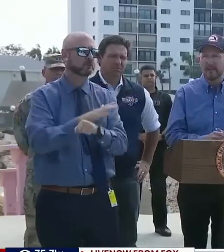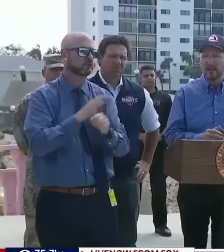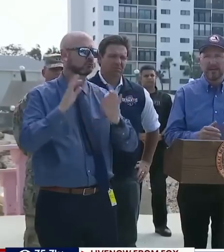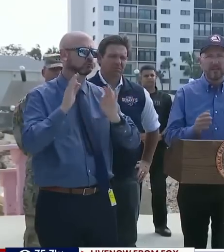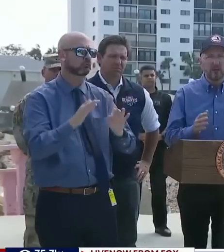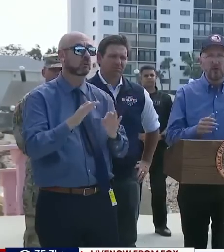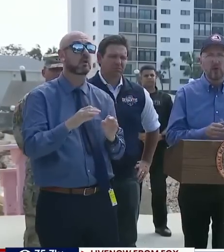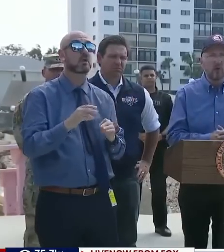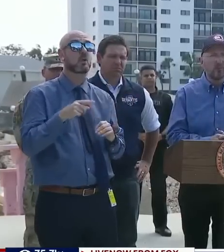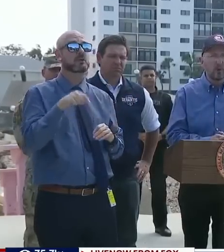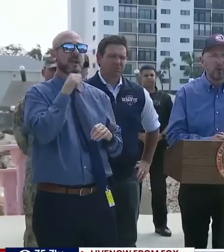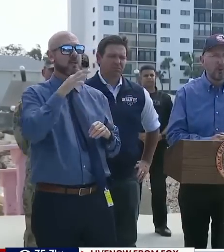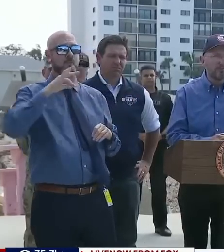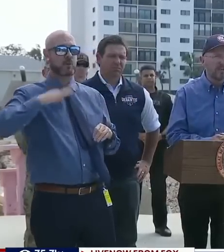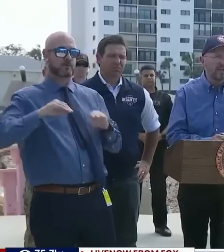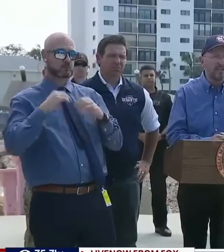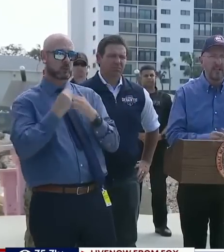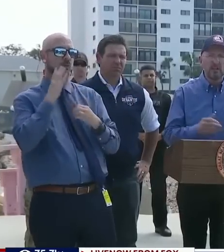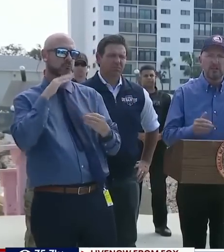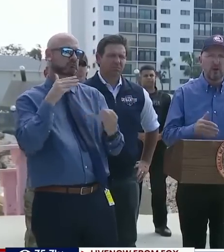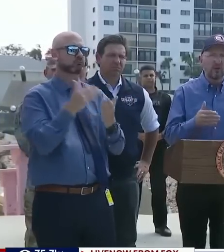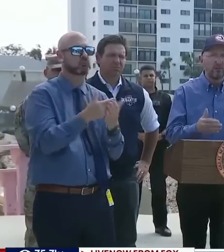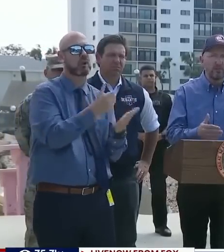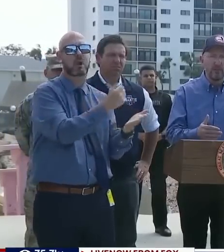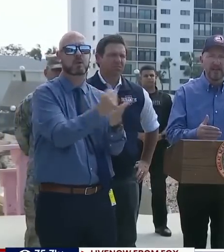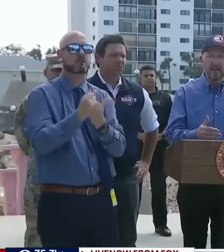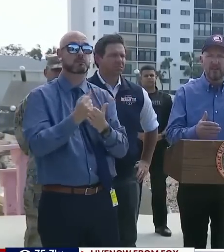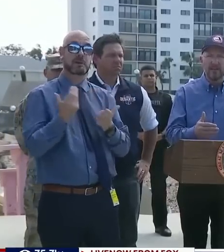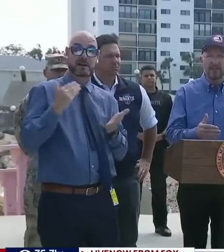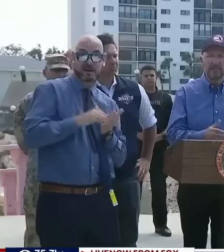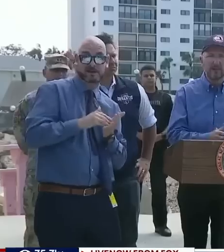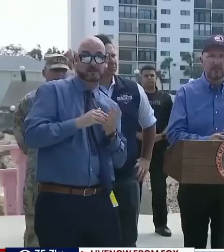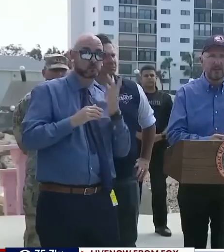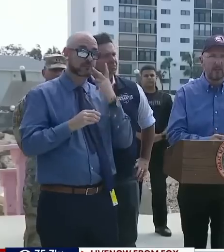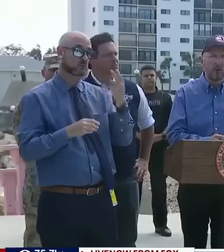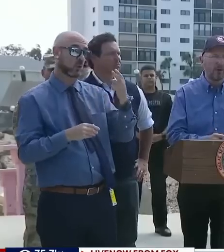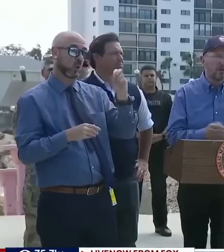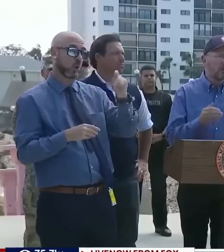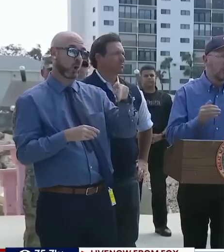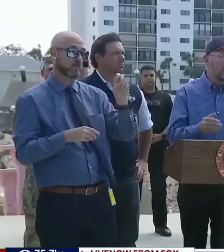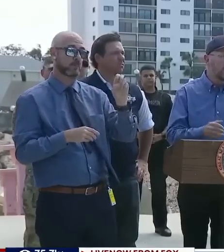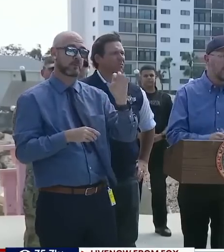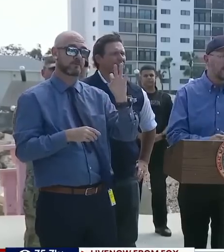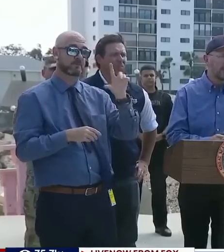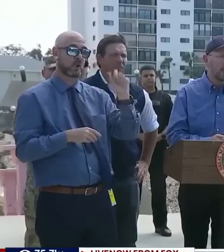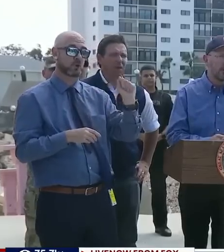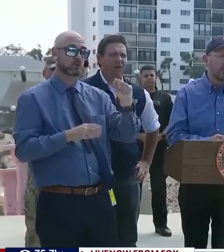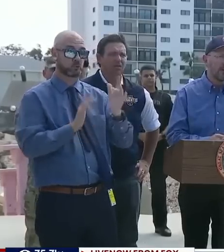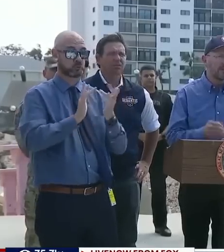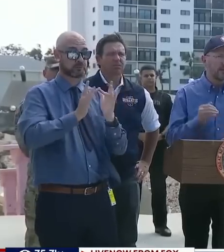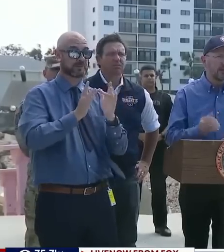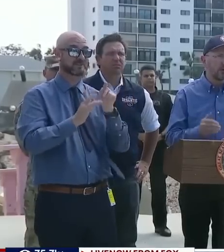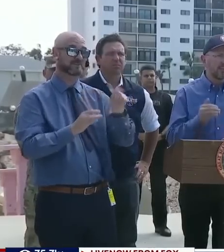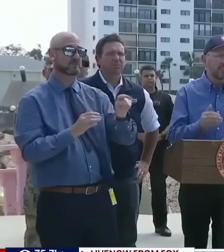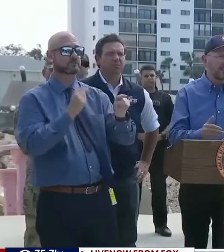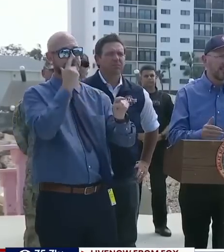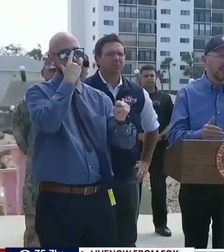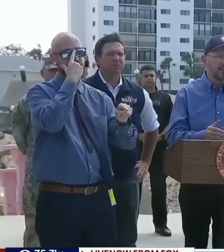street, they will start helping you air out your B, uh, your, um, your 2x your studs and then try to help make you as close to hold as they can. But they those, uh, nonprofits will be coming in again. Go to the Hope Florida website.